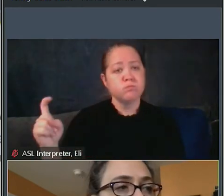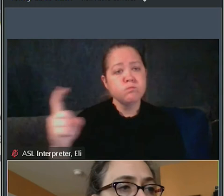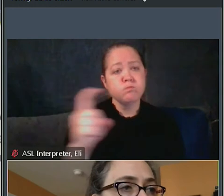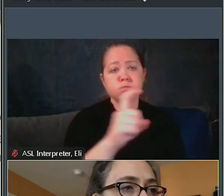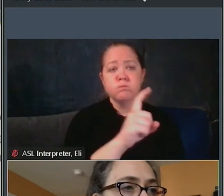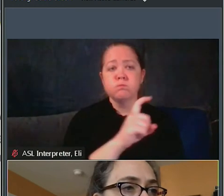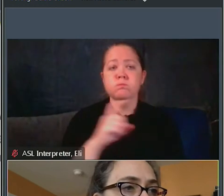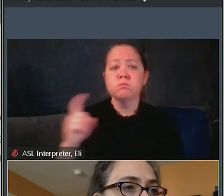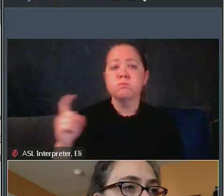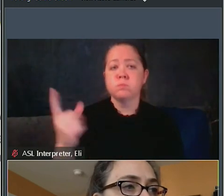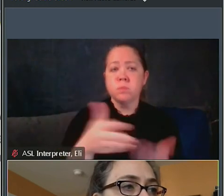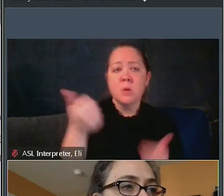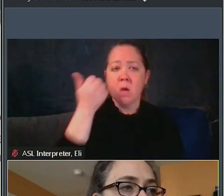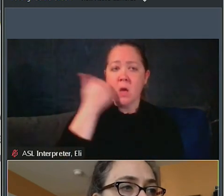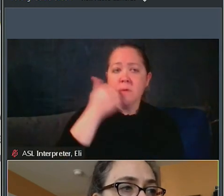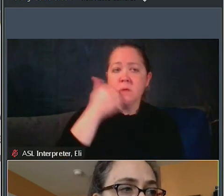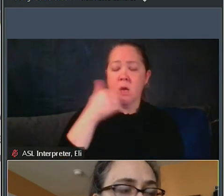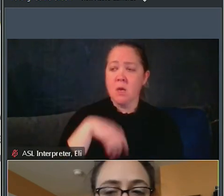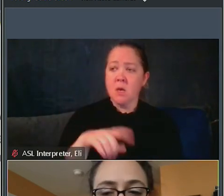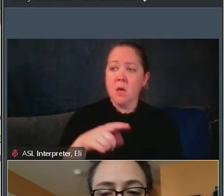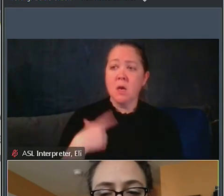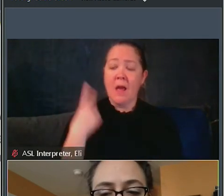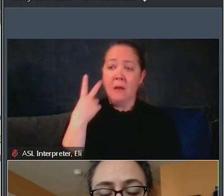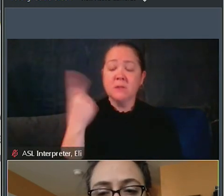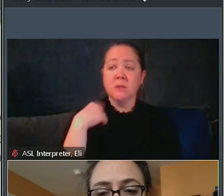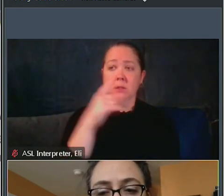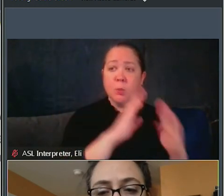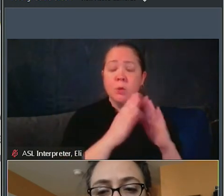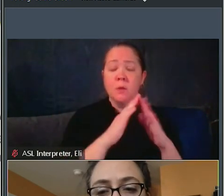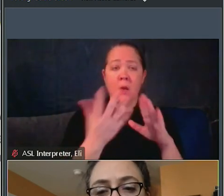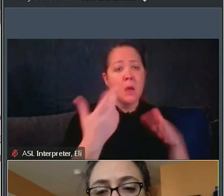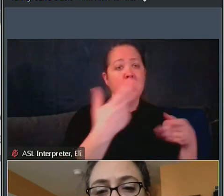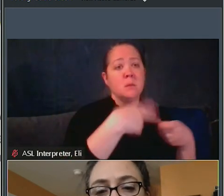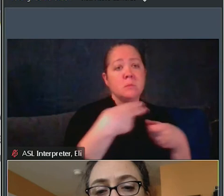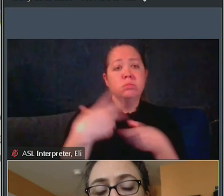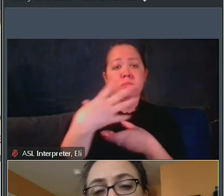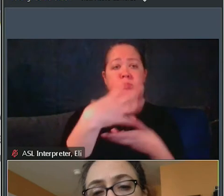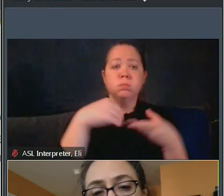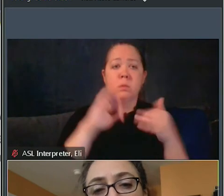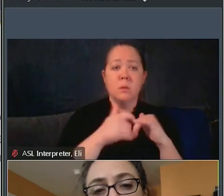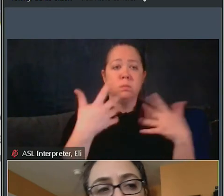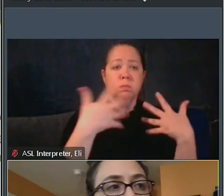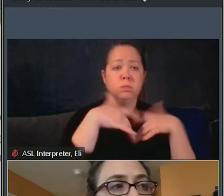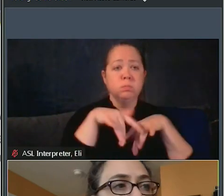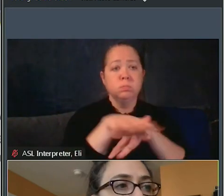community participation. And it's really important for the County to figure out how to incentivize communities like ours.